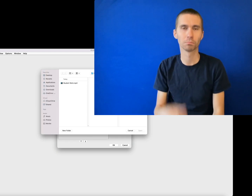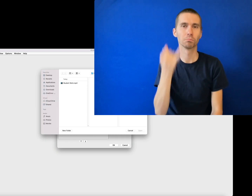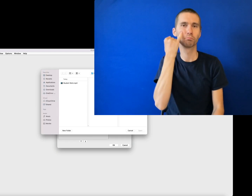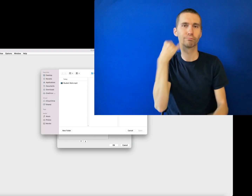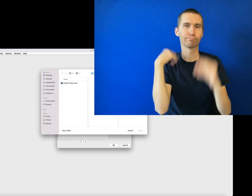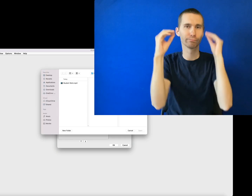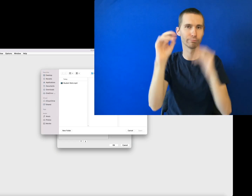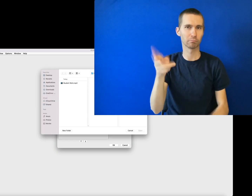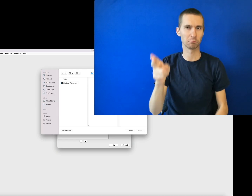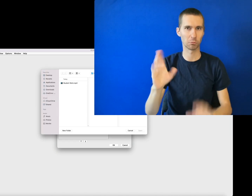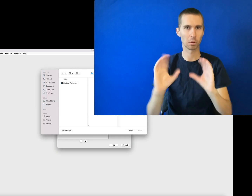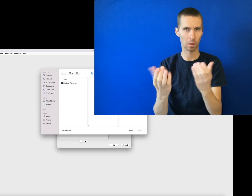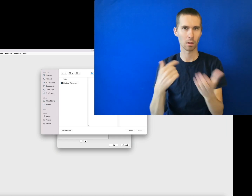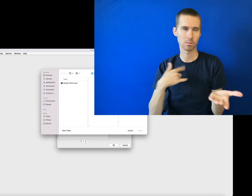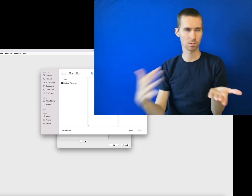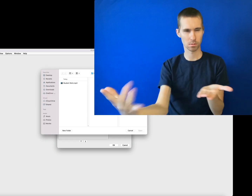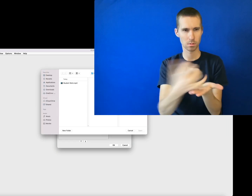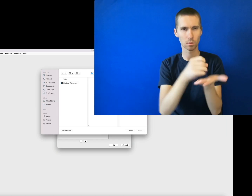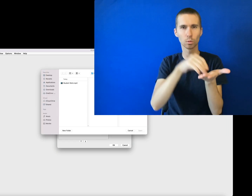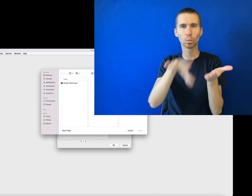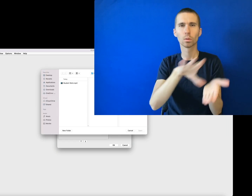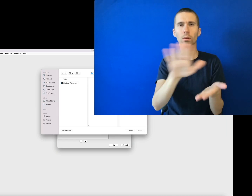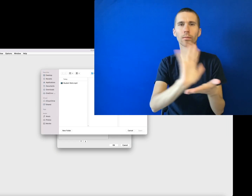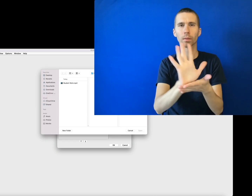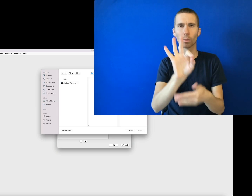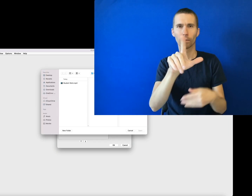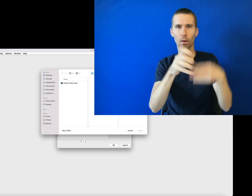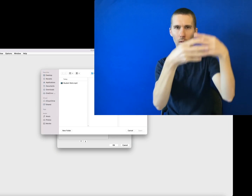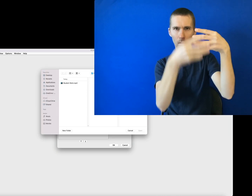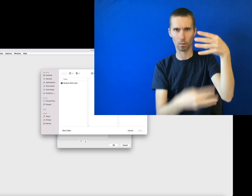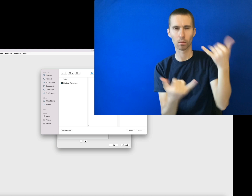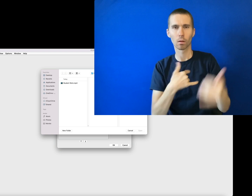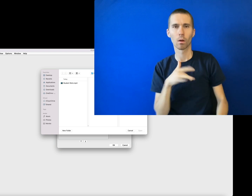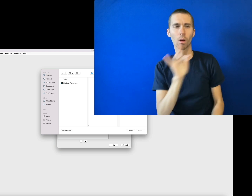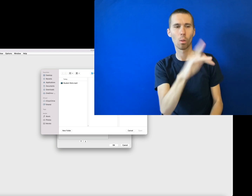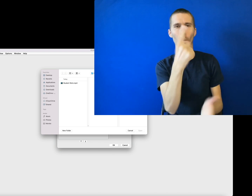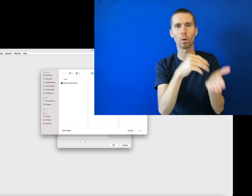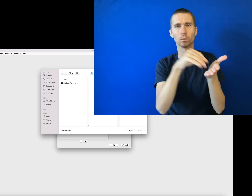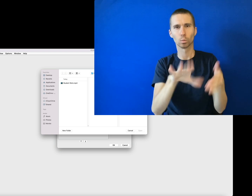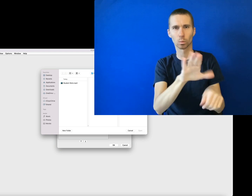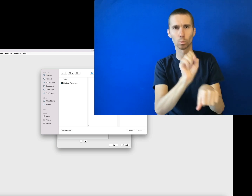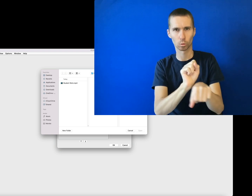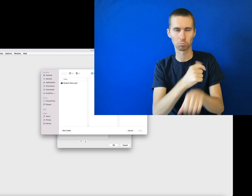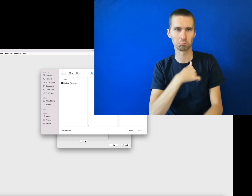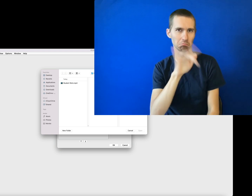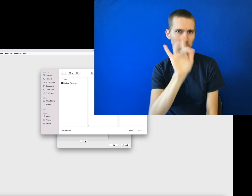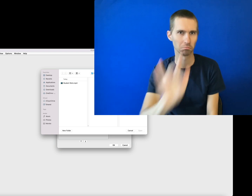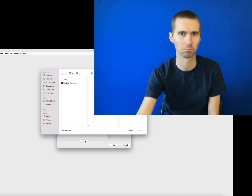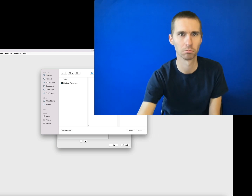Suppose I teach a history class, and I have a collection of students' ASL videos in a folder. Now, I'm going to click on a specific student's work.